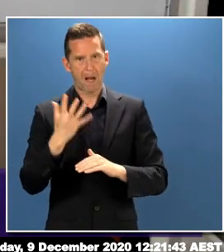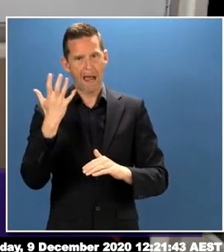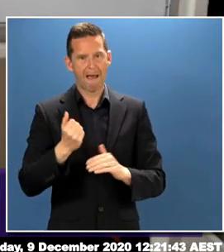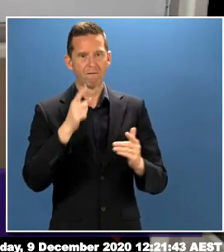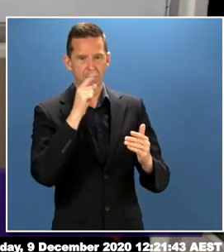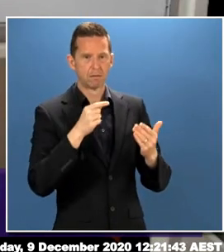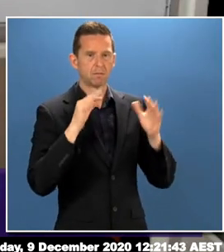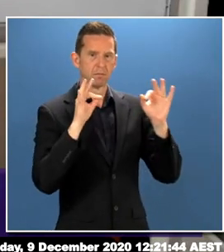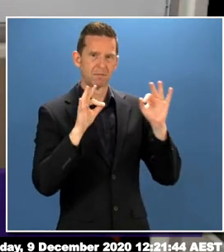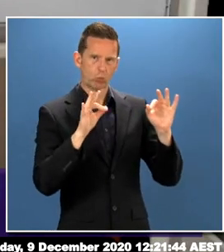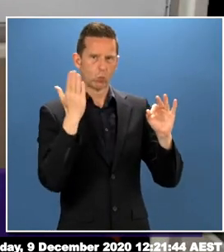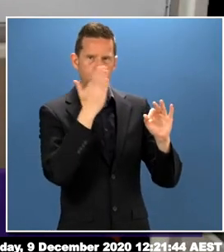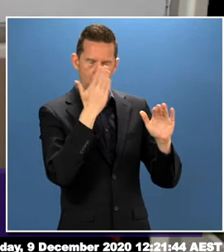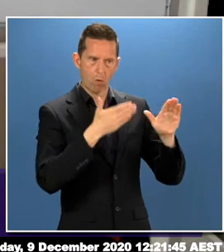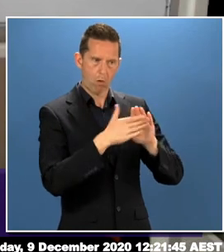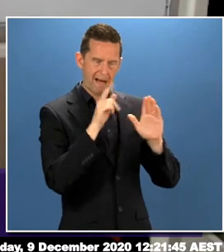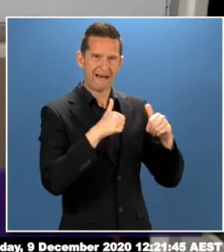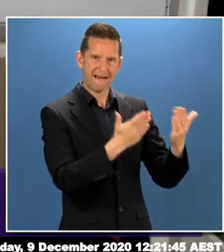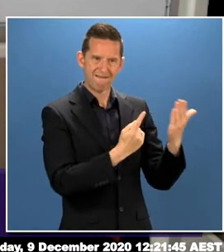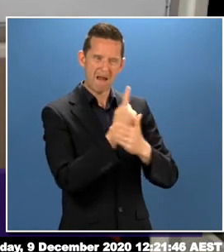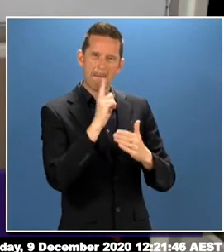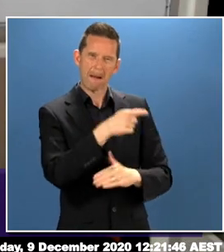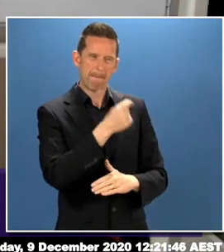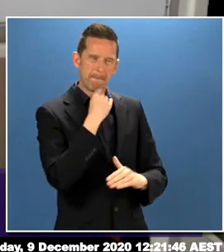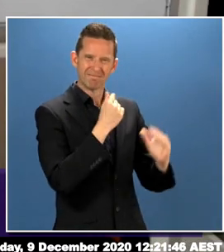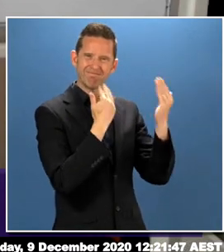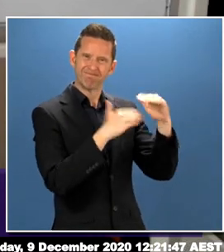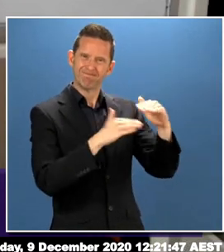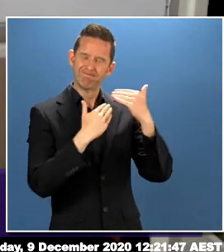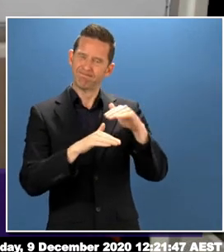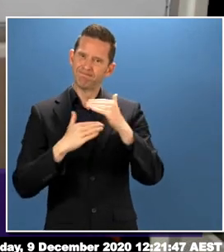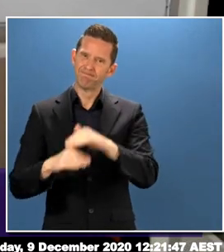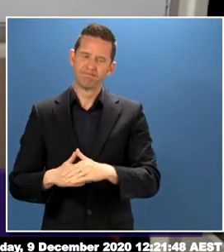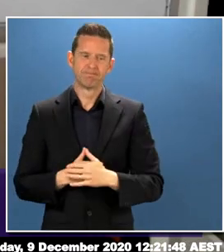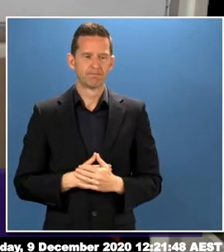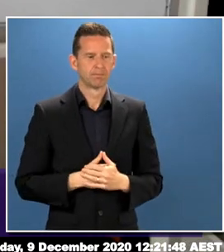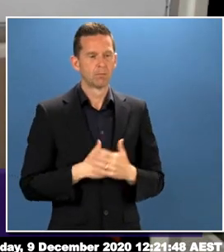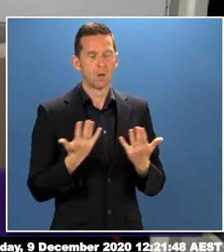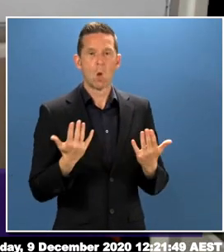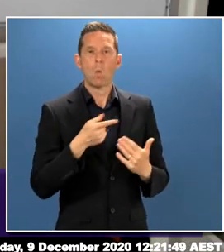but they are very restricted, and so the same places are used time and time again.